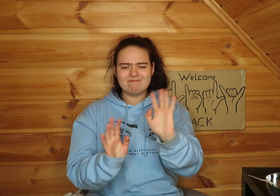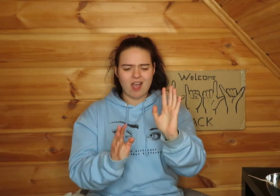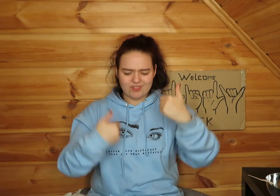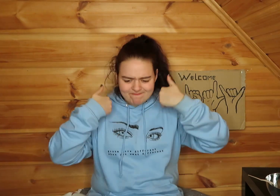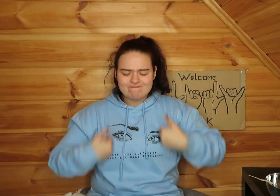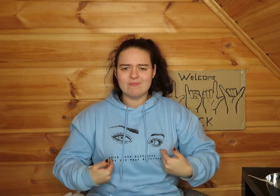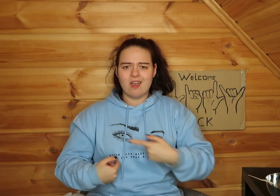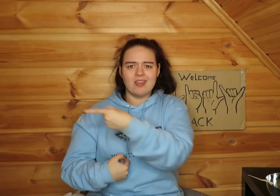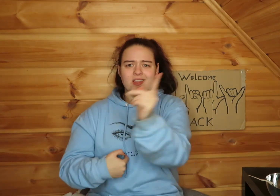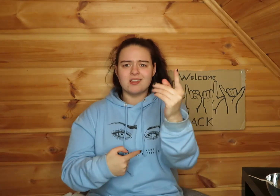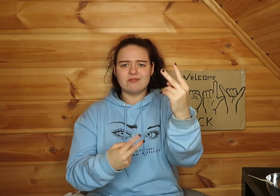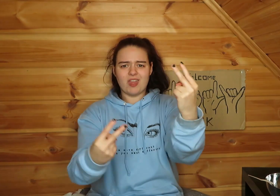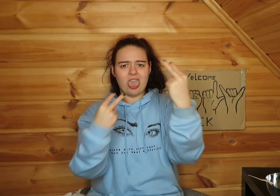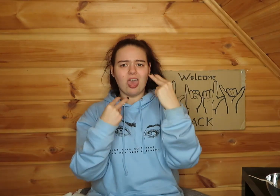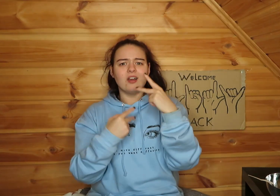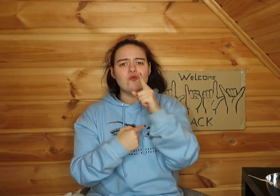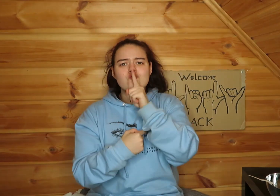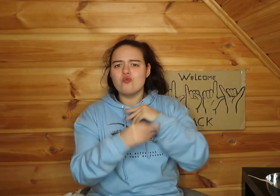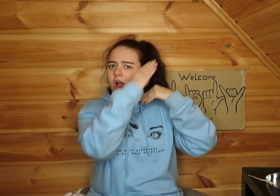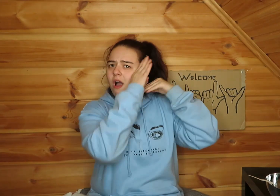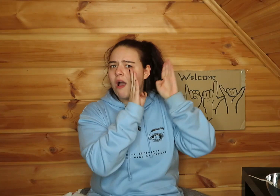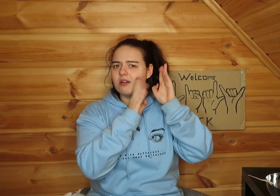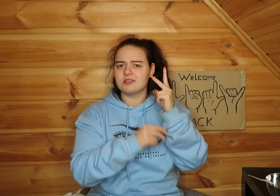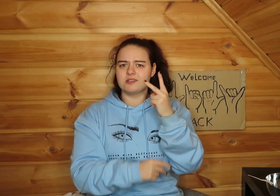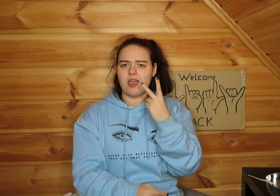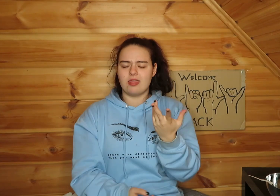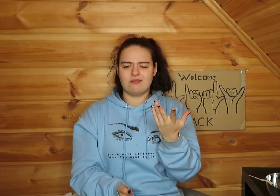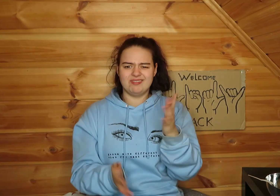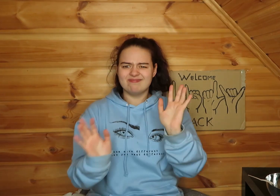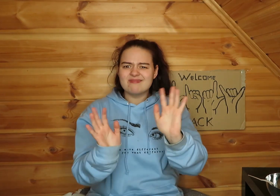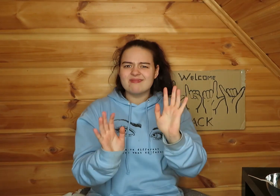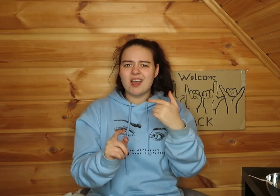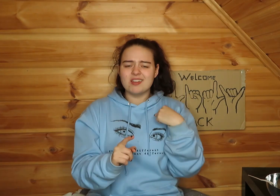Not it´s because of me as a person. But they look at me and only see my level of hearing loss.